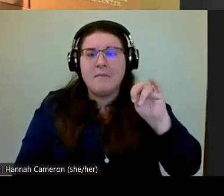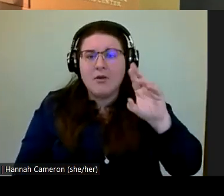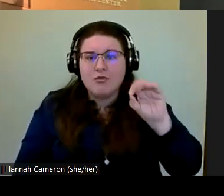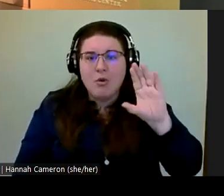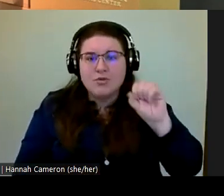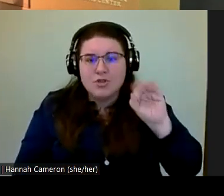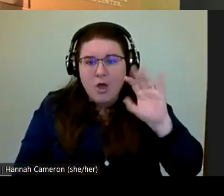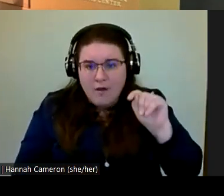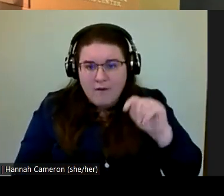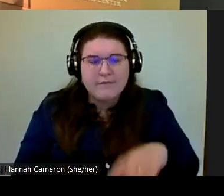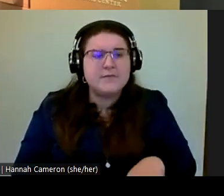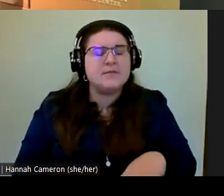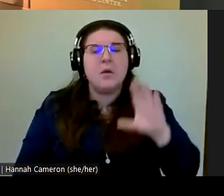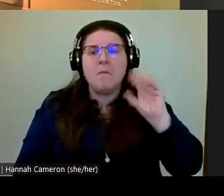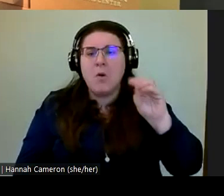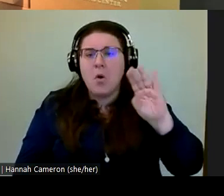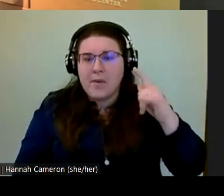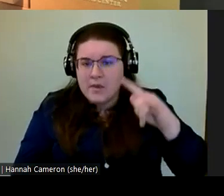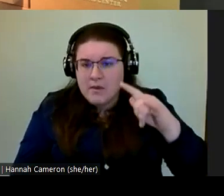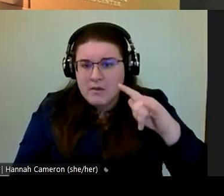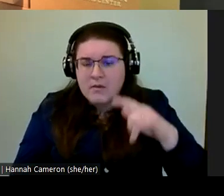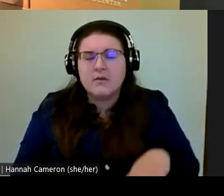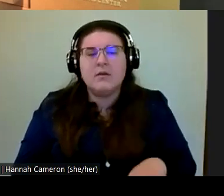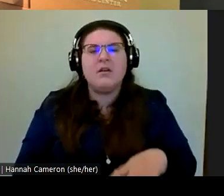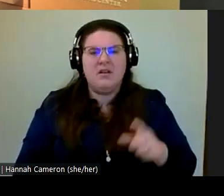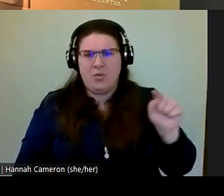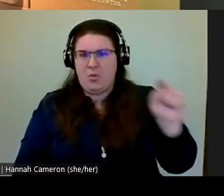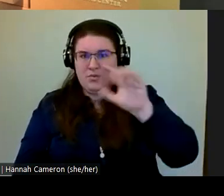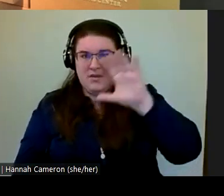of the fact that uh you know an employee who is living with a mental health or a addiction